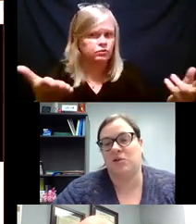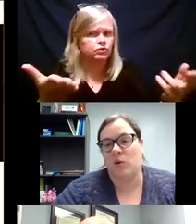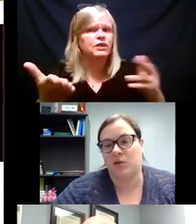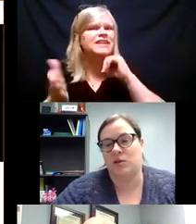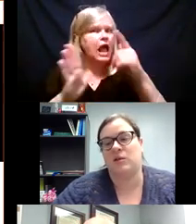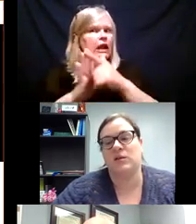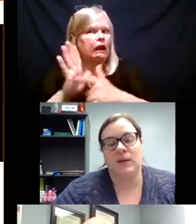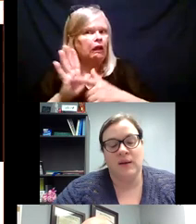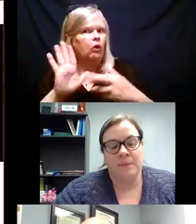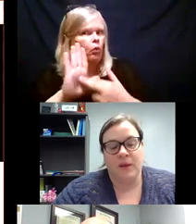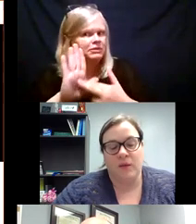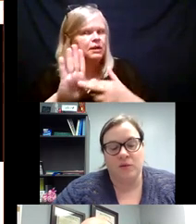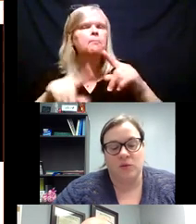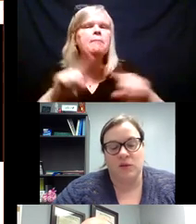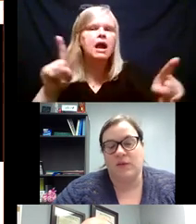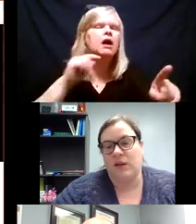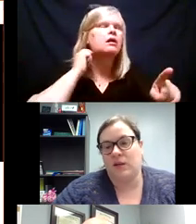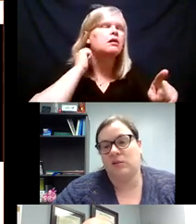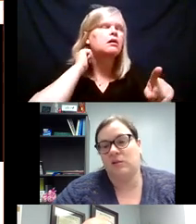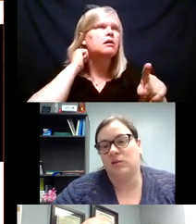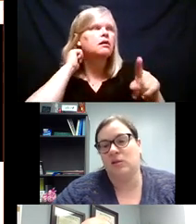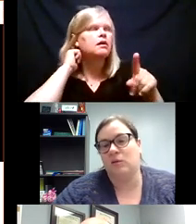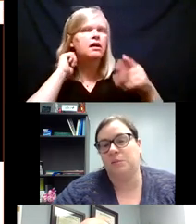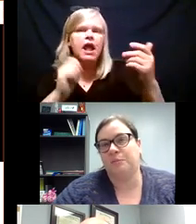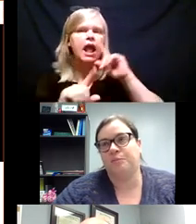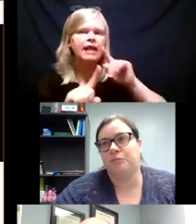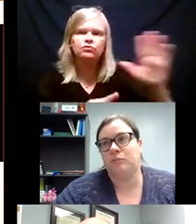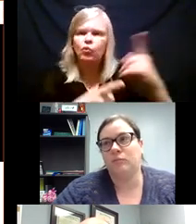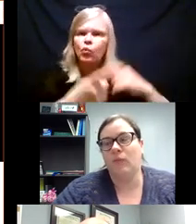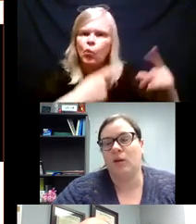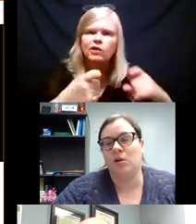ANSWER QUESTIONS AND THOSE TYPES OF THINGS.